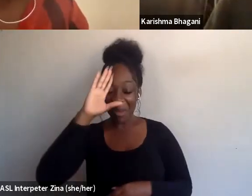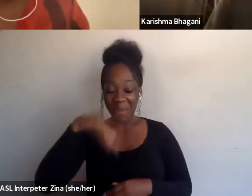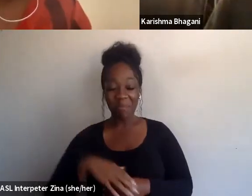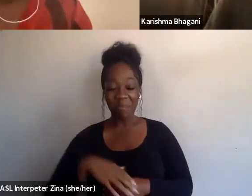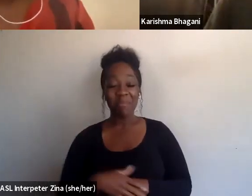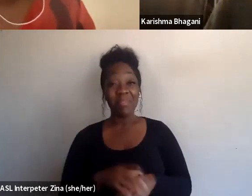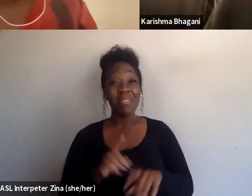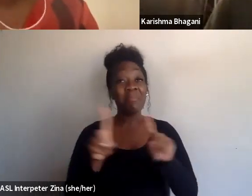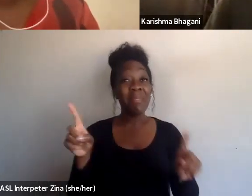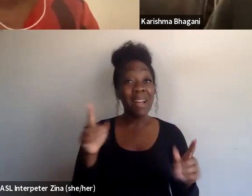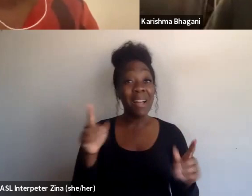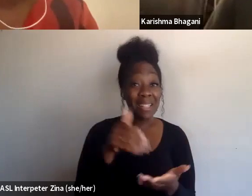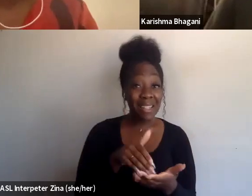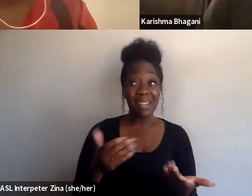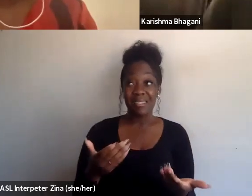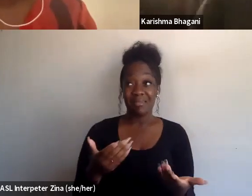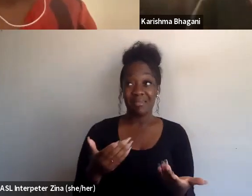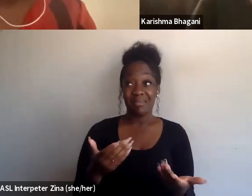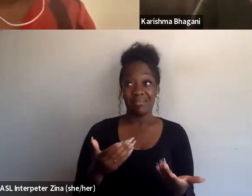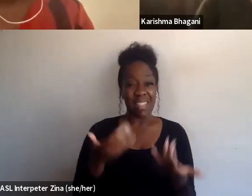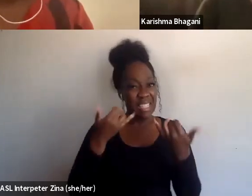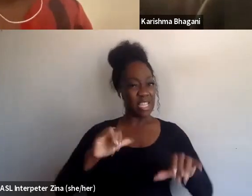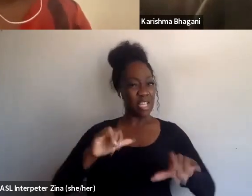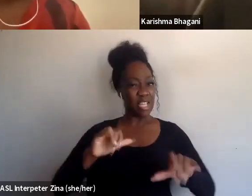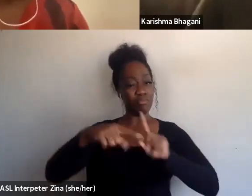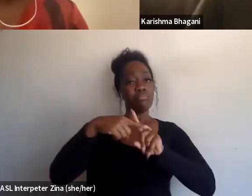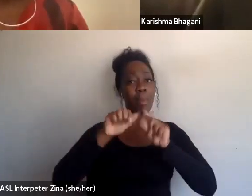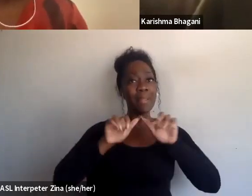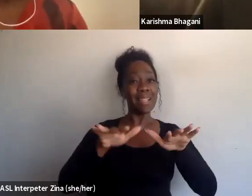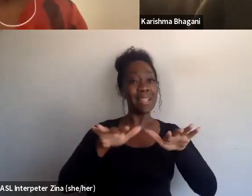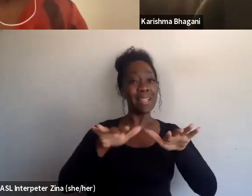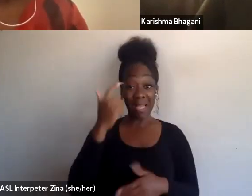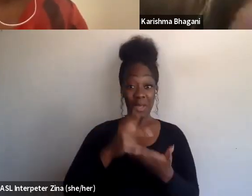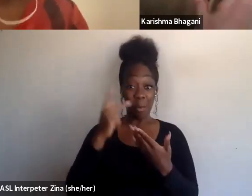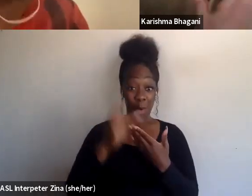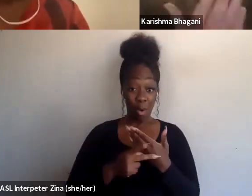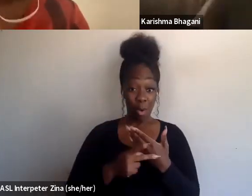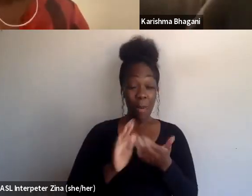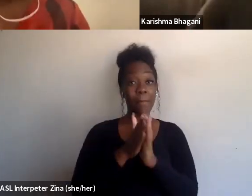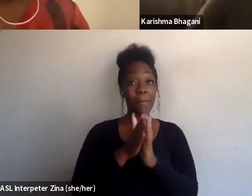But again like I said there's a blessing in there because we have our programs slightly extended meaning that we get to interact with each other